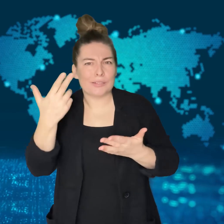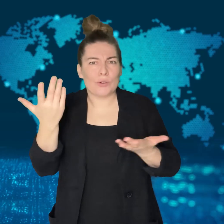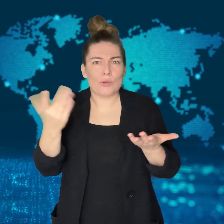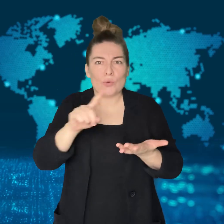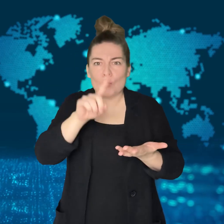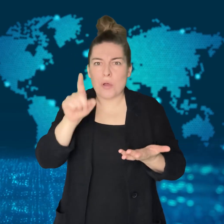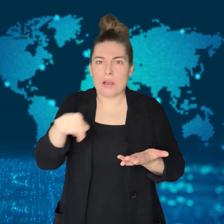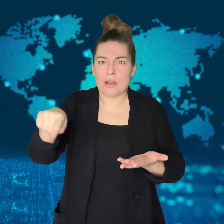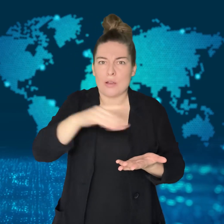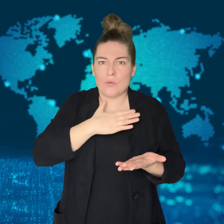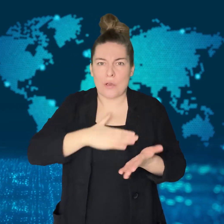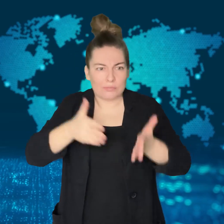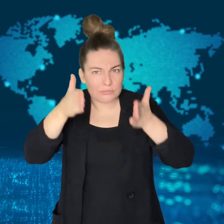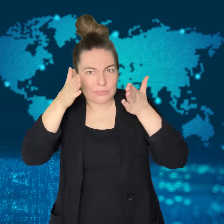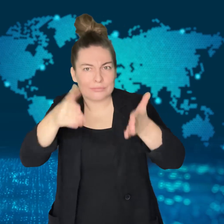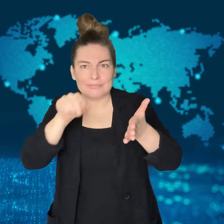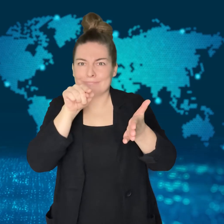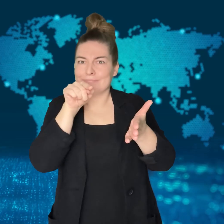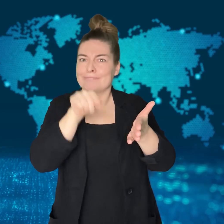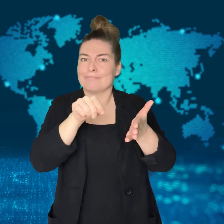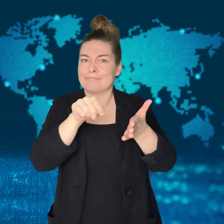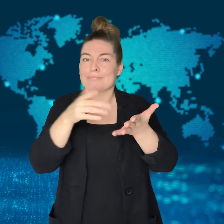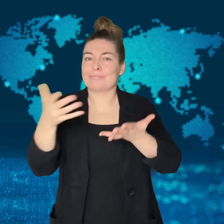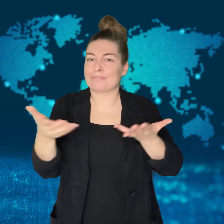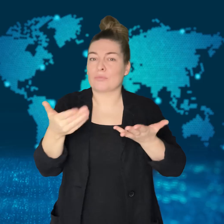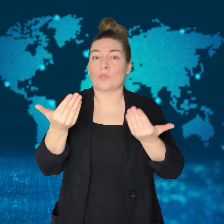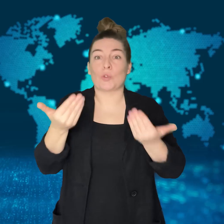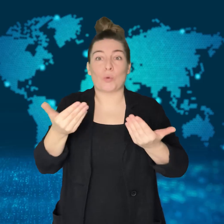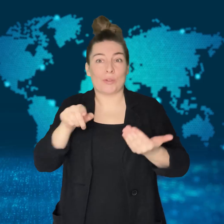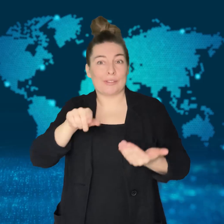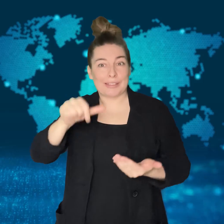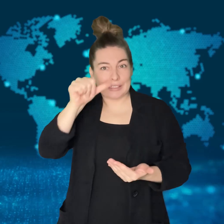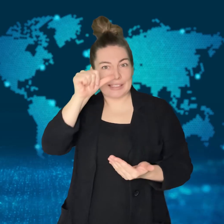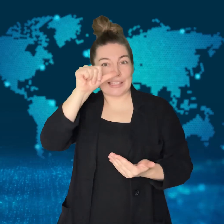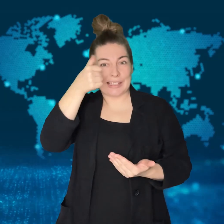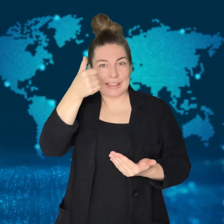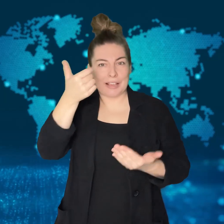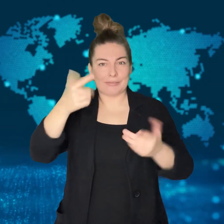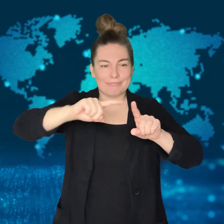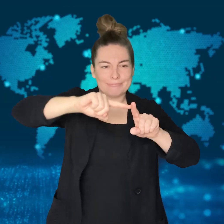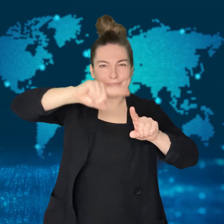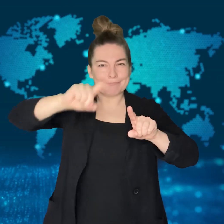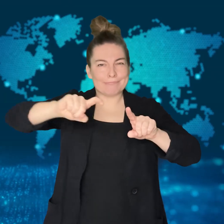The reasons being given for